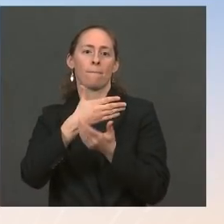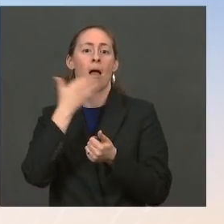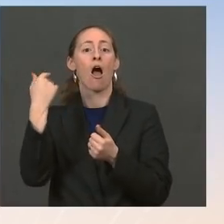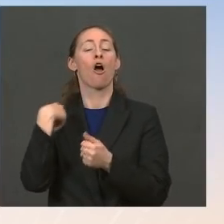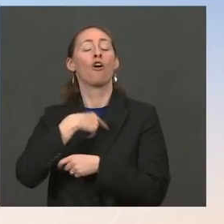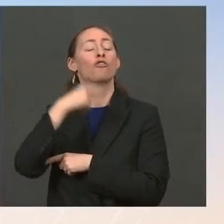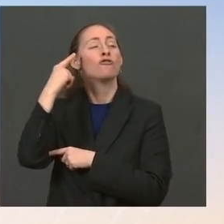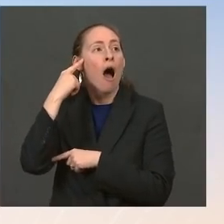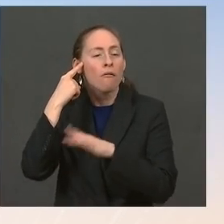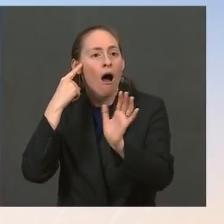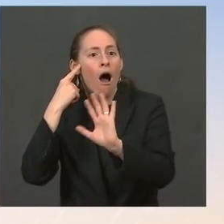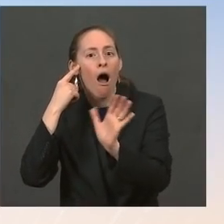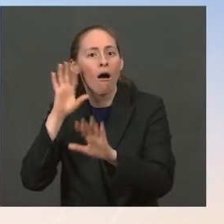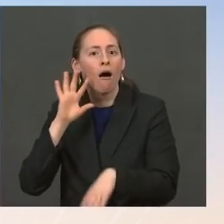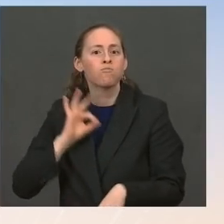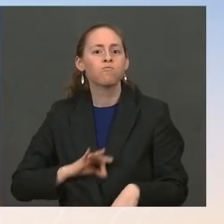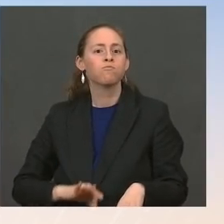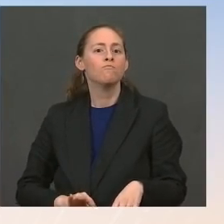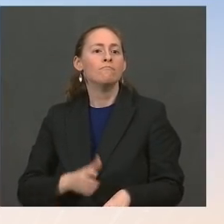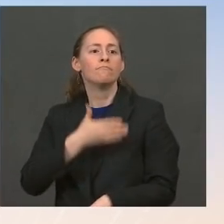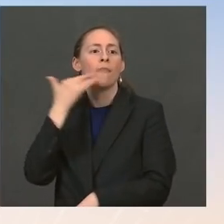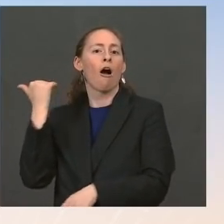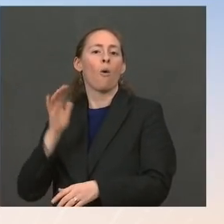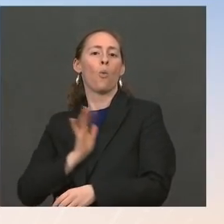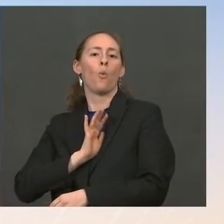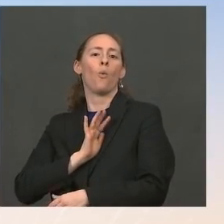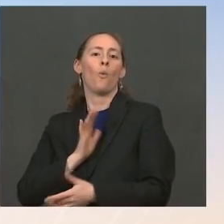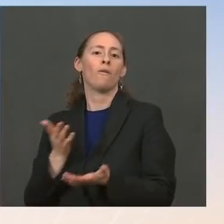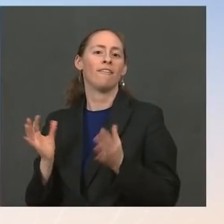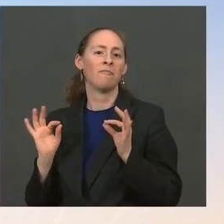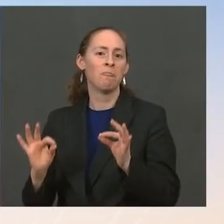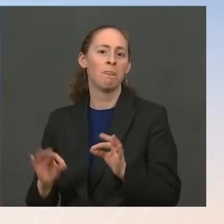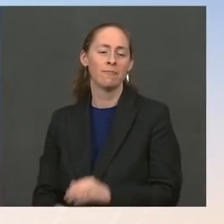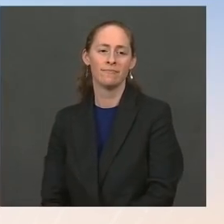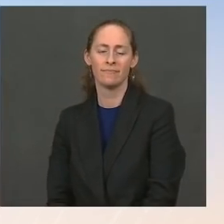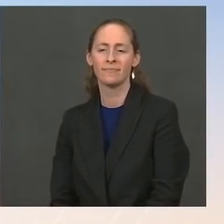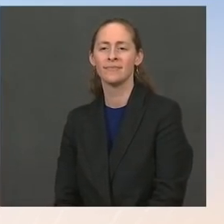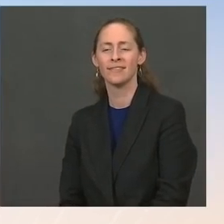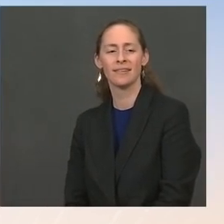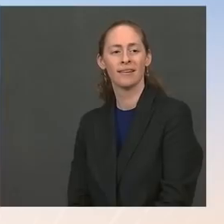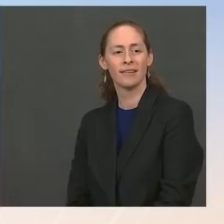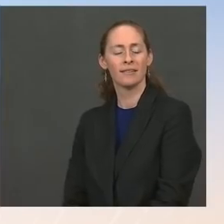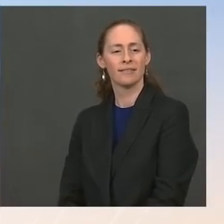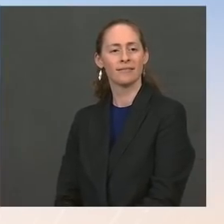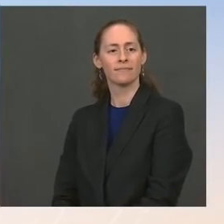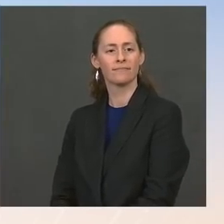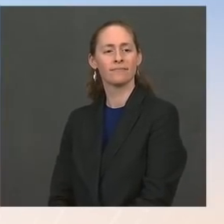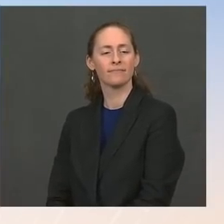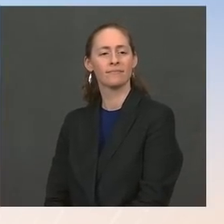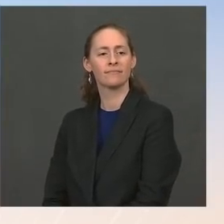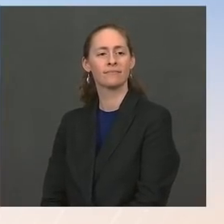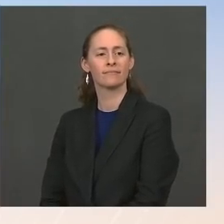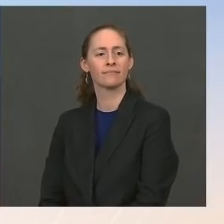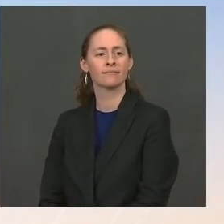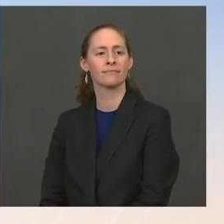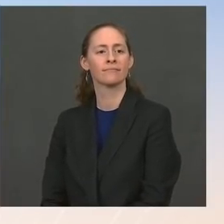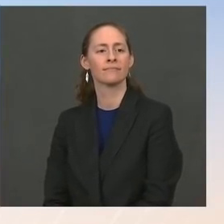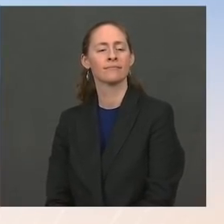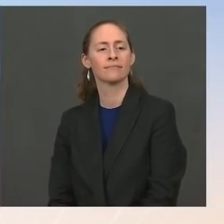Go ahead. The Press: In an effort to flesh out the historical record of the day, is there anything you can tell us about the 85 minutes that Kamala Harris served as Acting President?